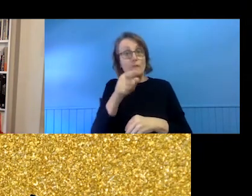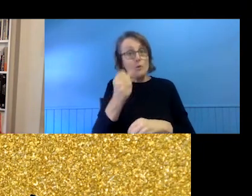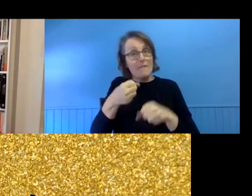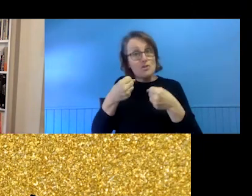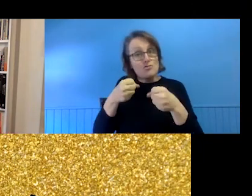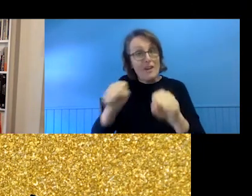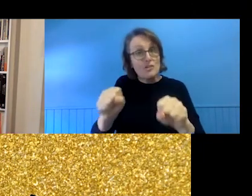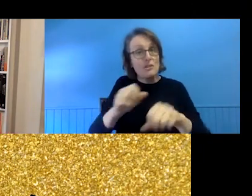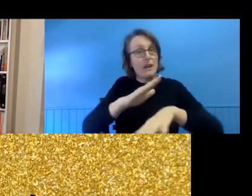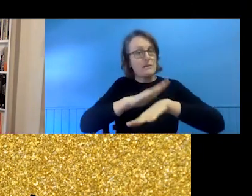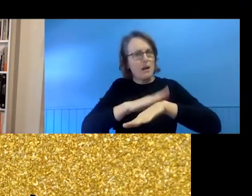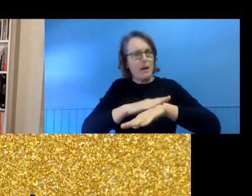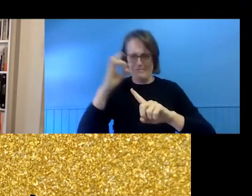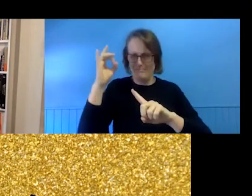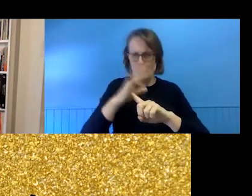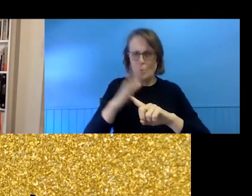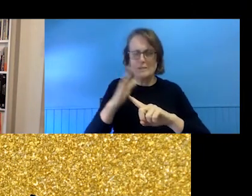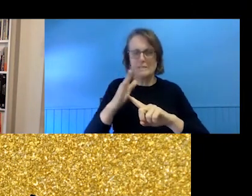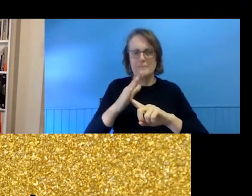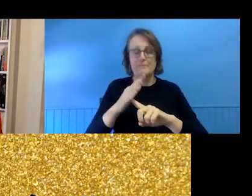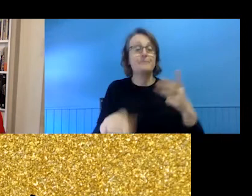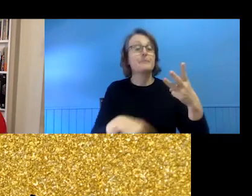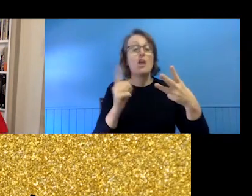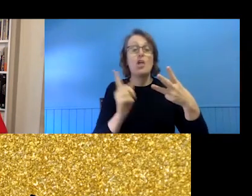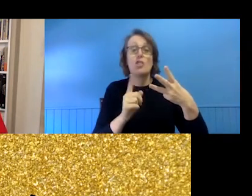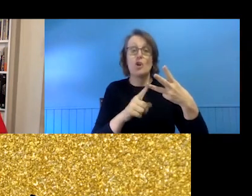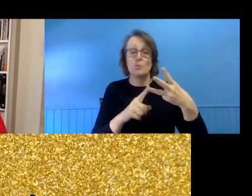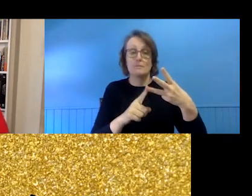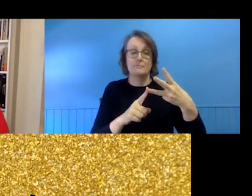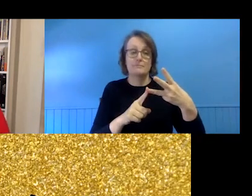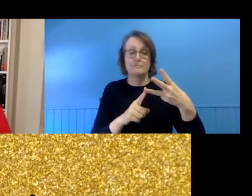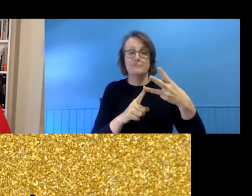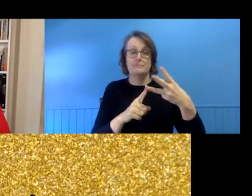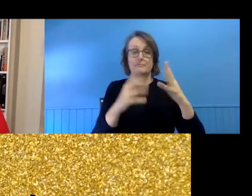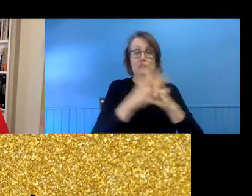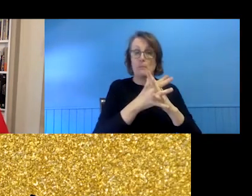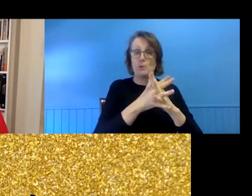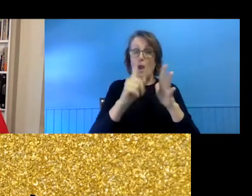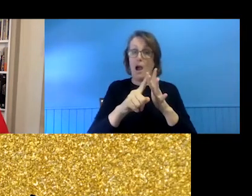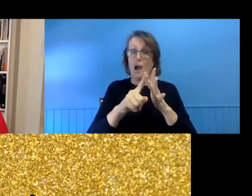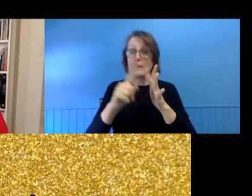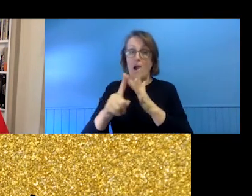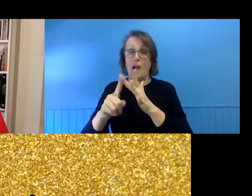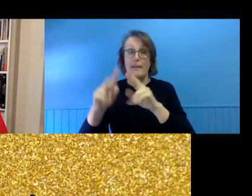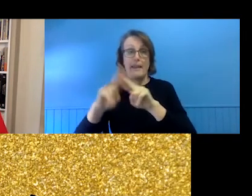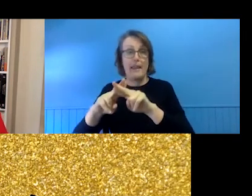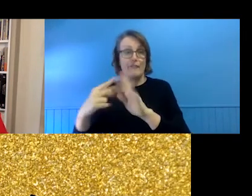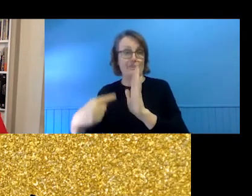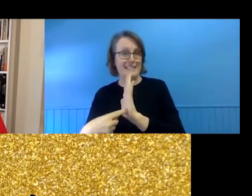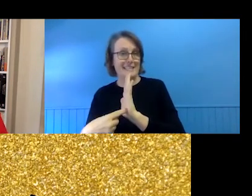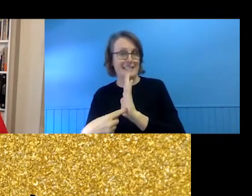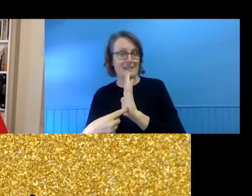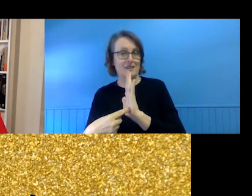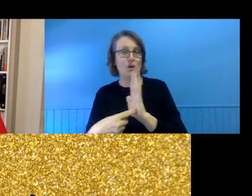vital. My third tip is the acronym WIIFT - in other words, what's in it